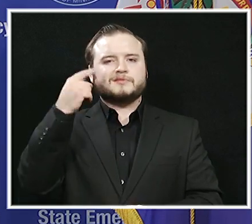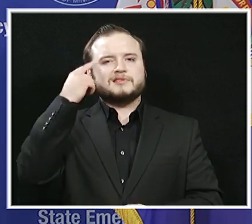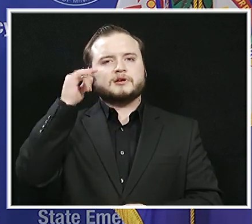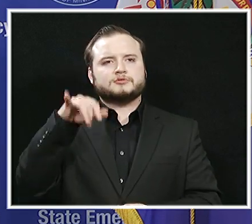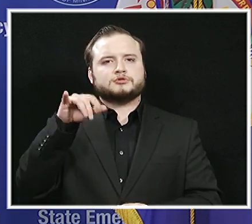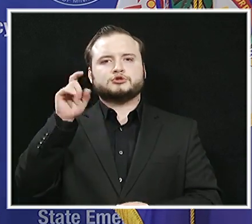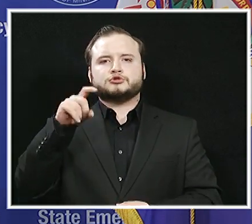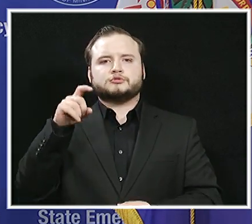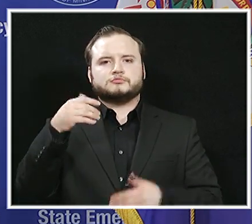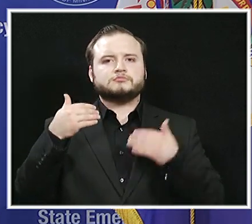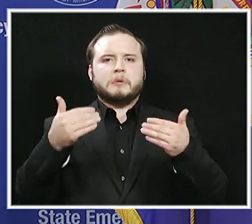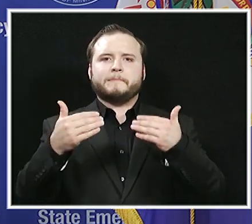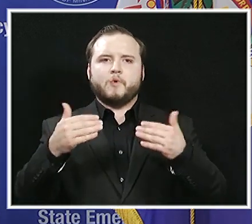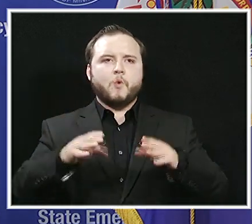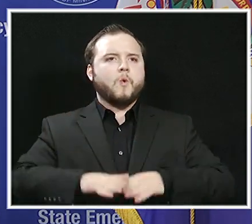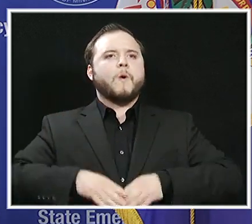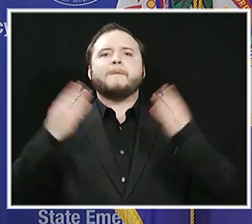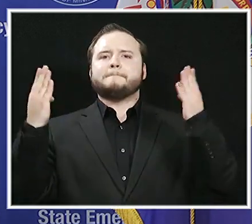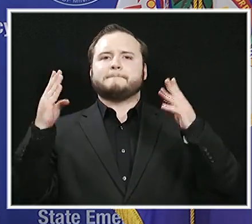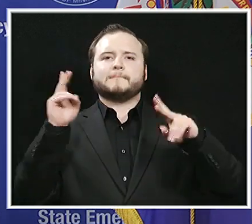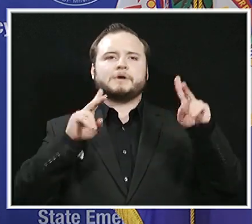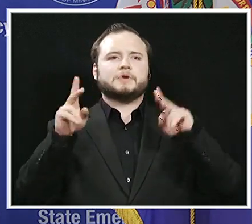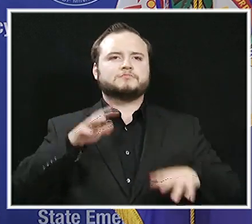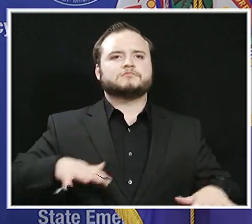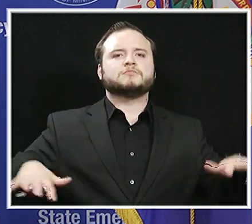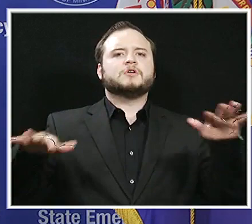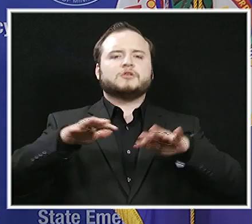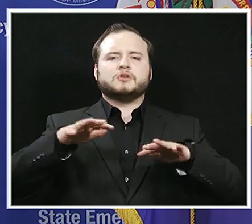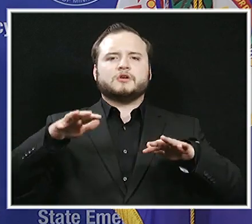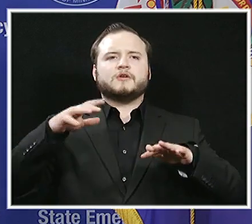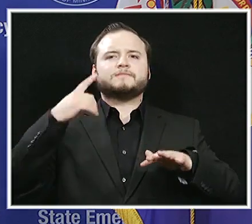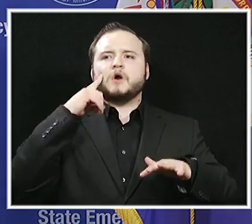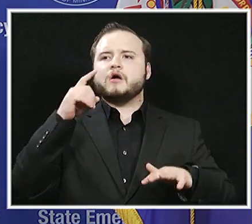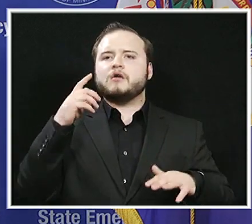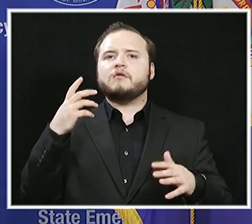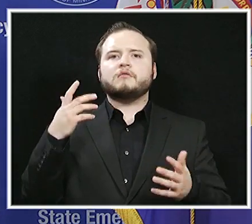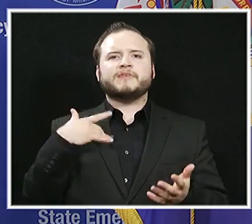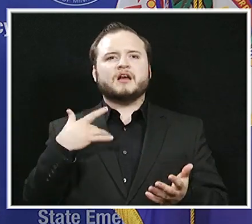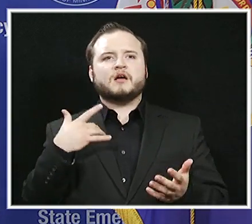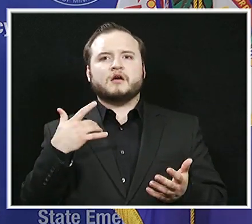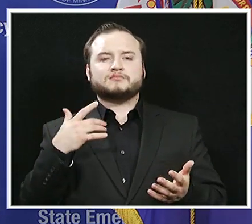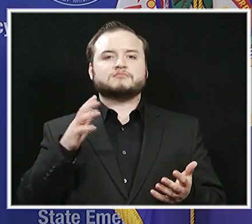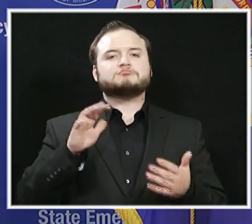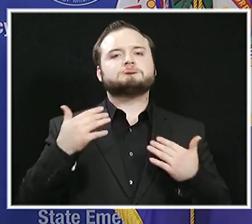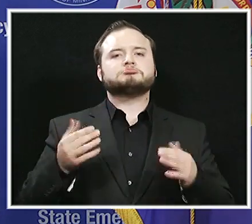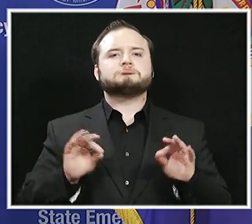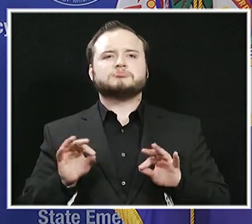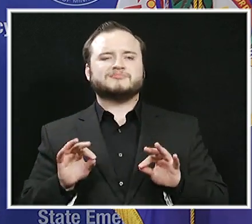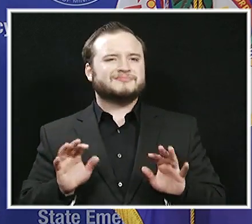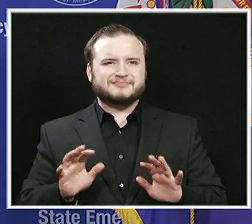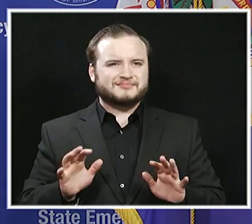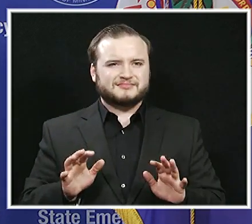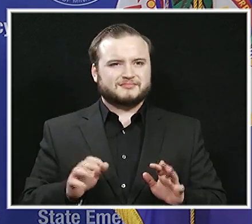would not put people out there and open up the way we're opening up some of these things if I believed that the risk factor was too high.